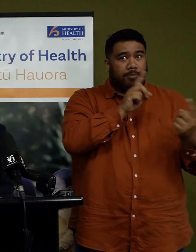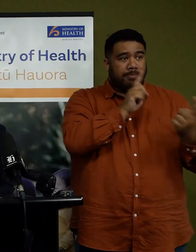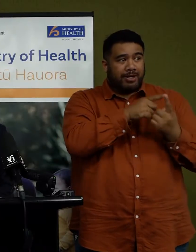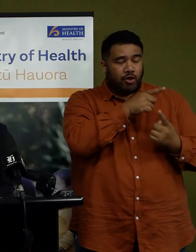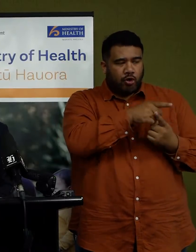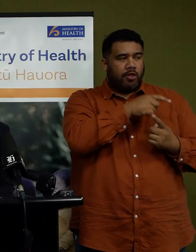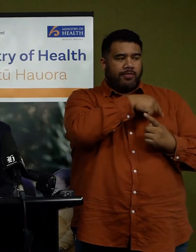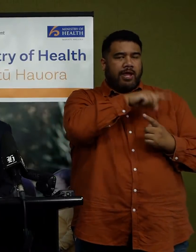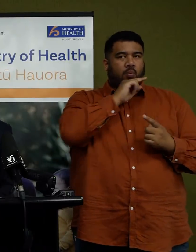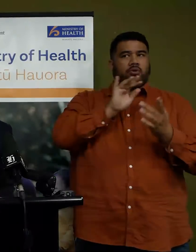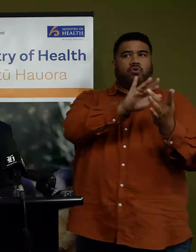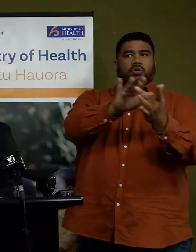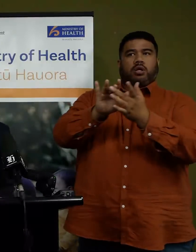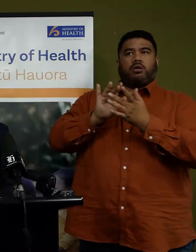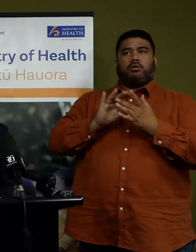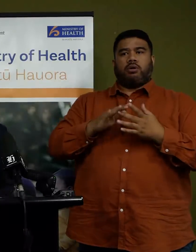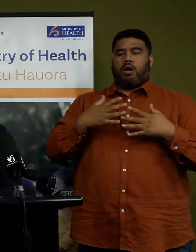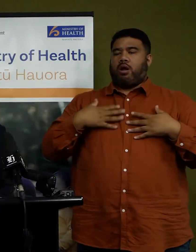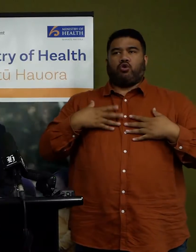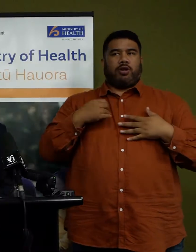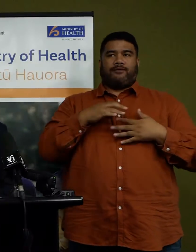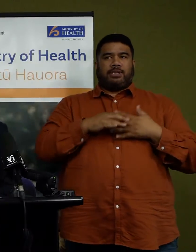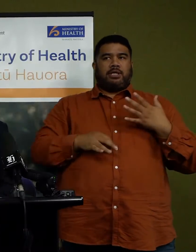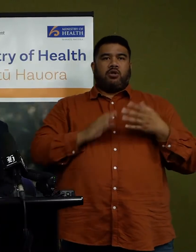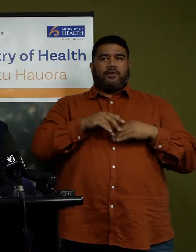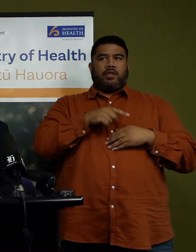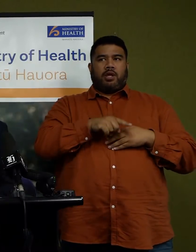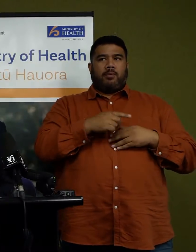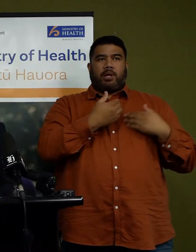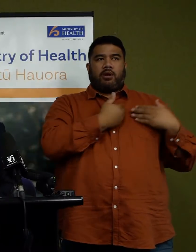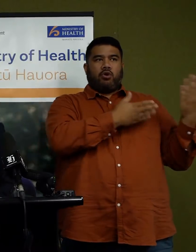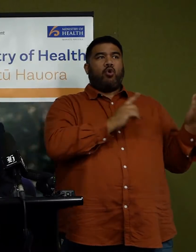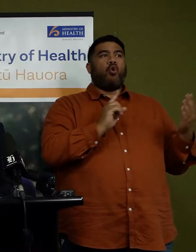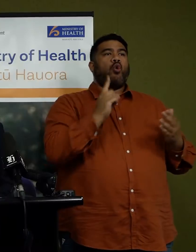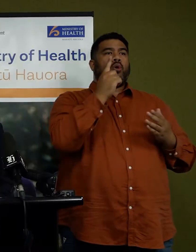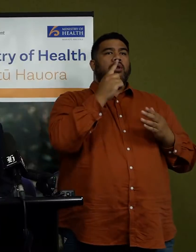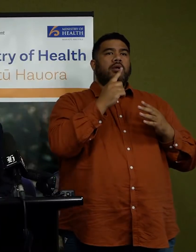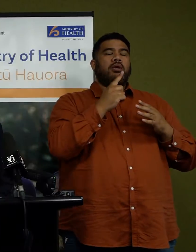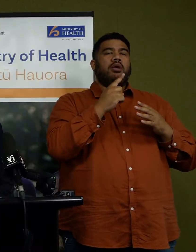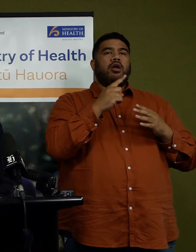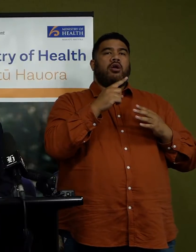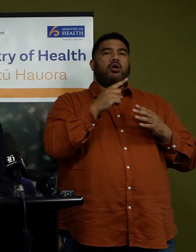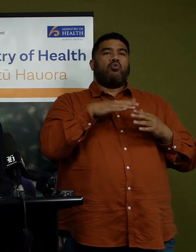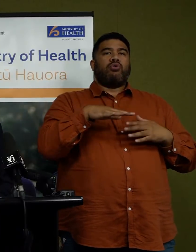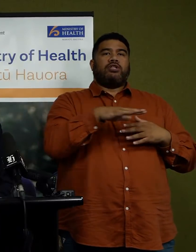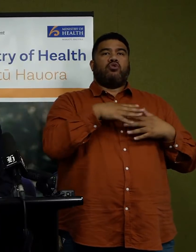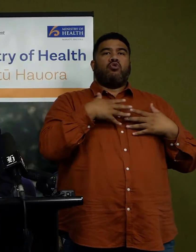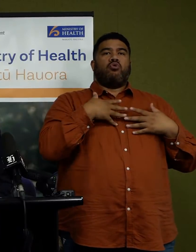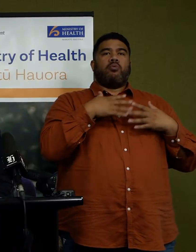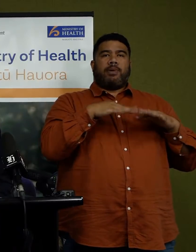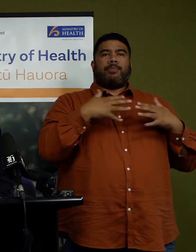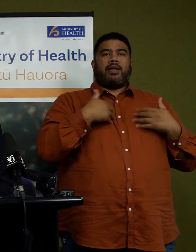But the people who are doing that work in regional public health service do have their detail. Was this woman unwell prior to coming to New Zealand